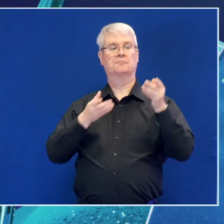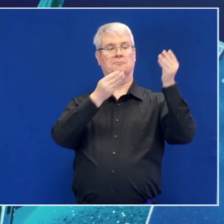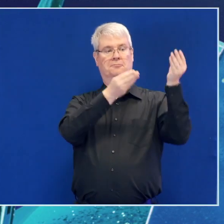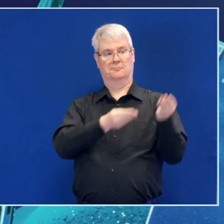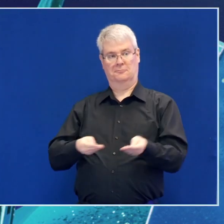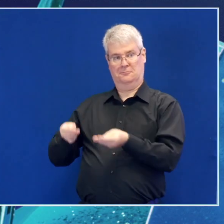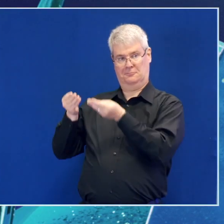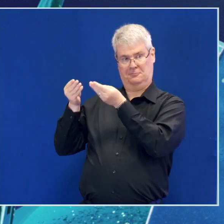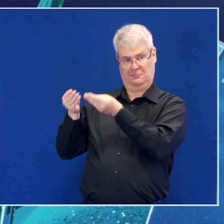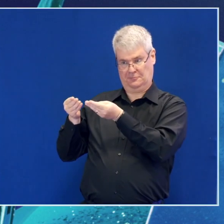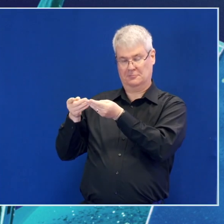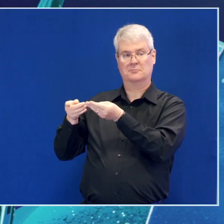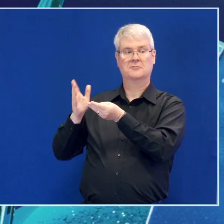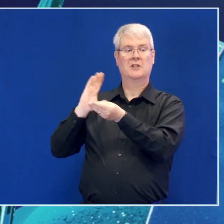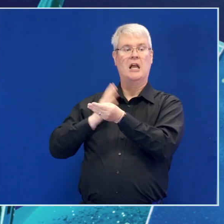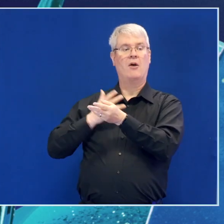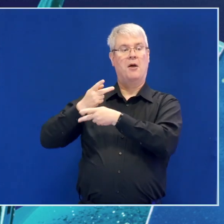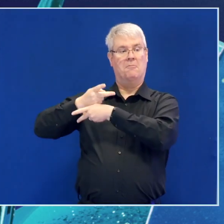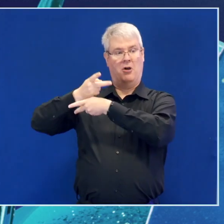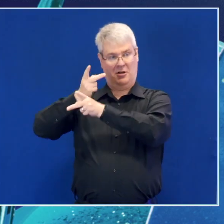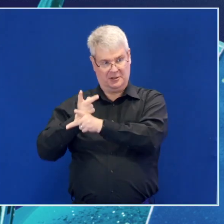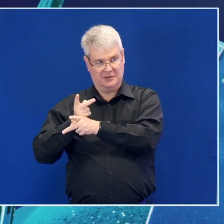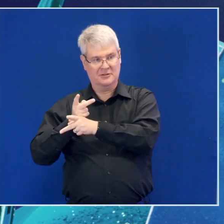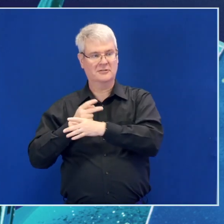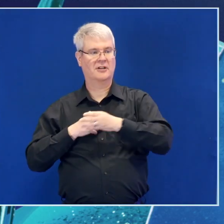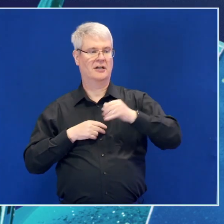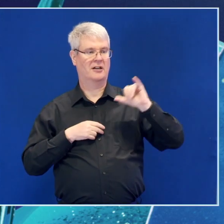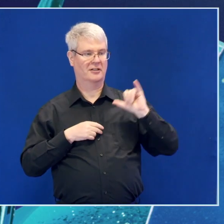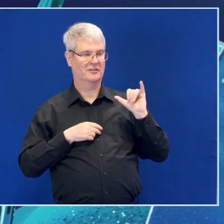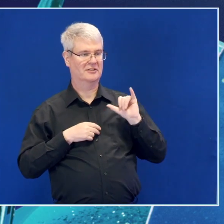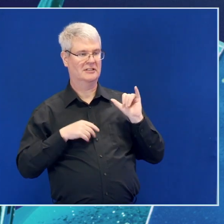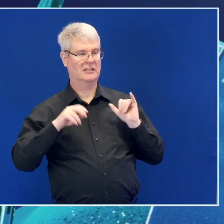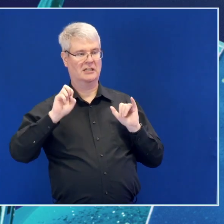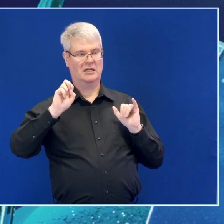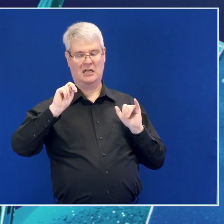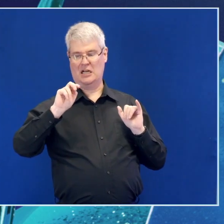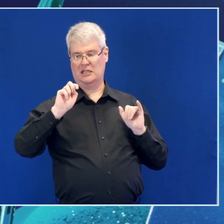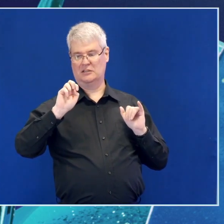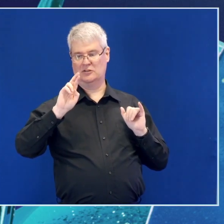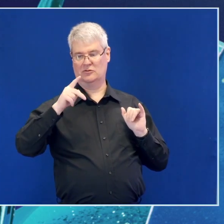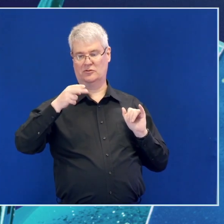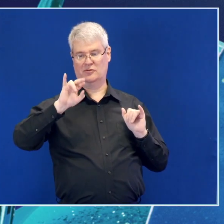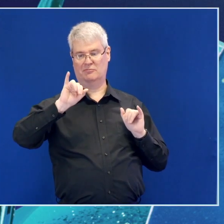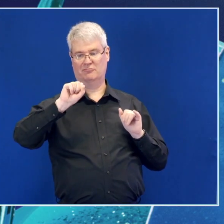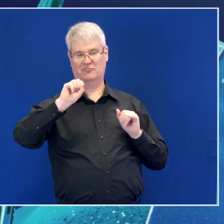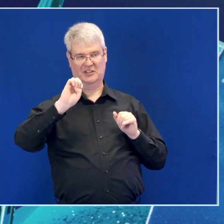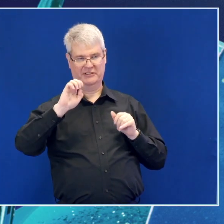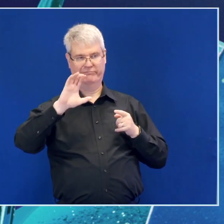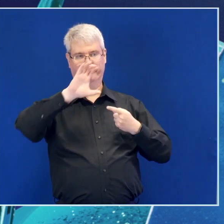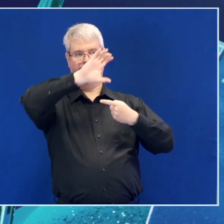And we also have the Enterprise Disability Answer Desk that's taking in all the bugs and the problems and getting those sent over.